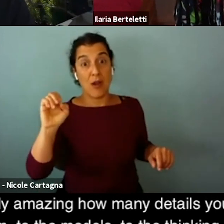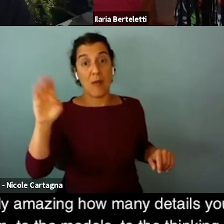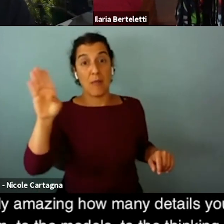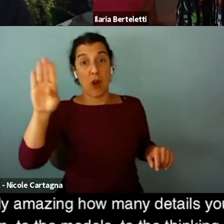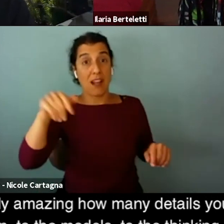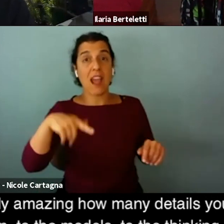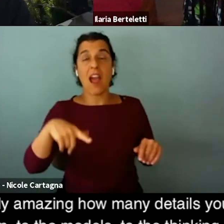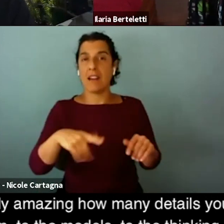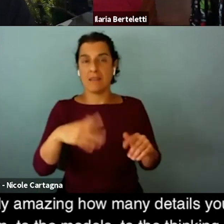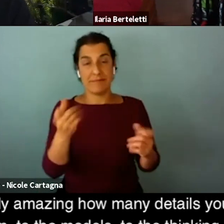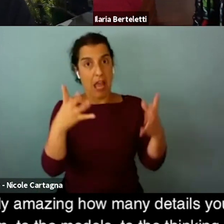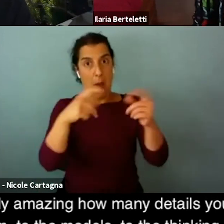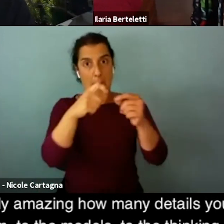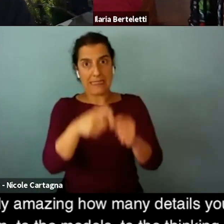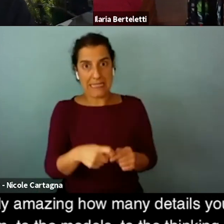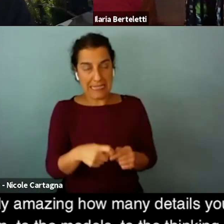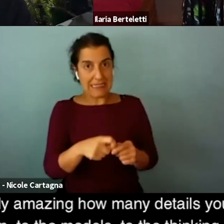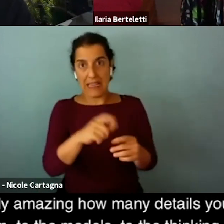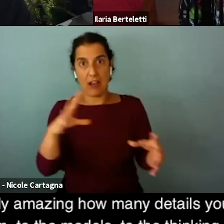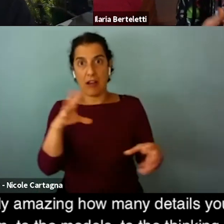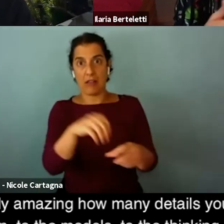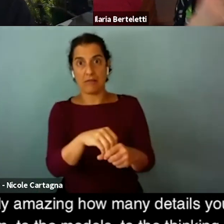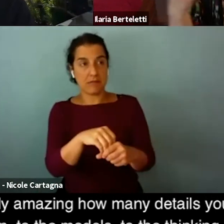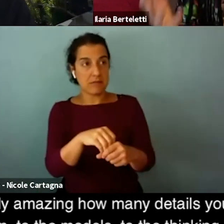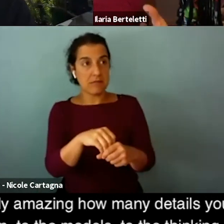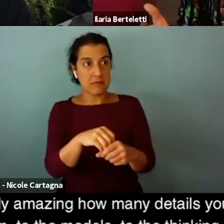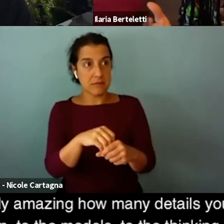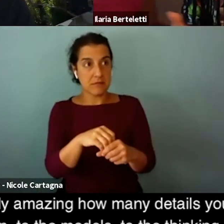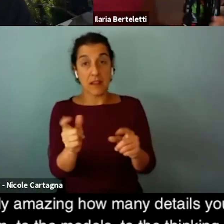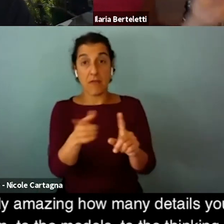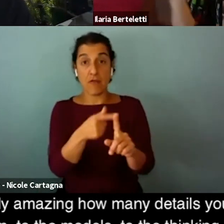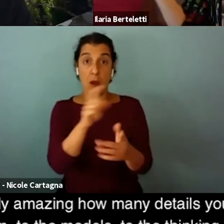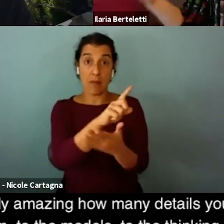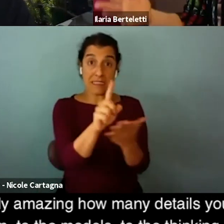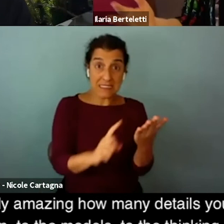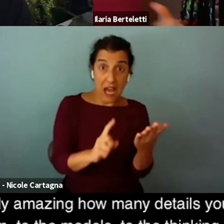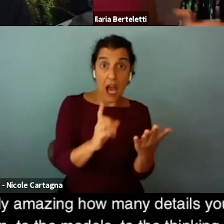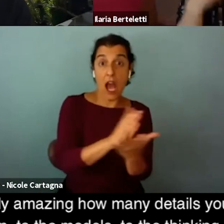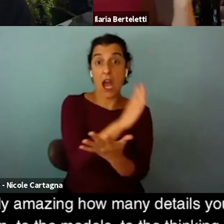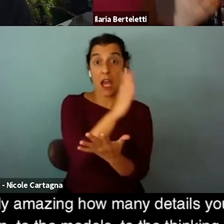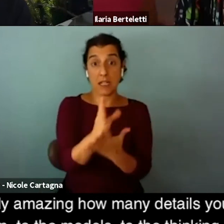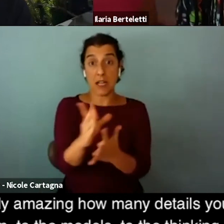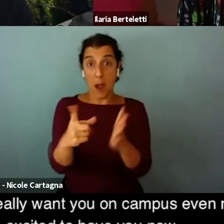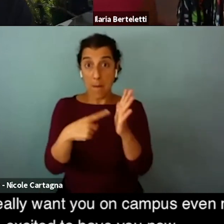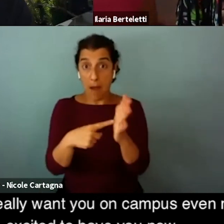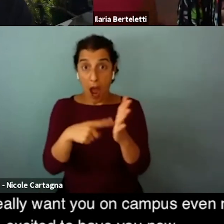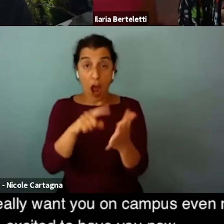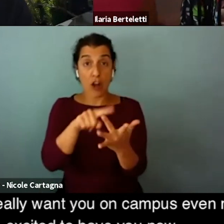you've put into not only from the design to the models to the thinking it's truly inspiring and